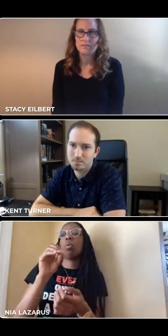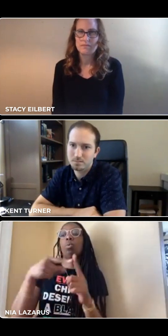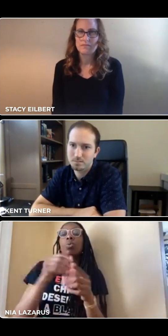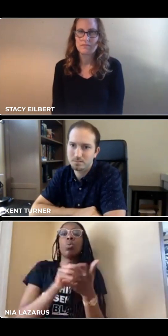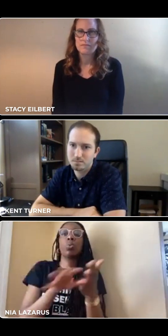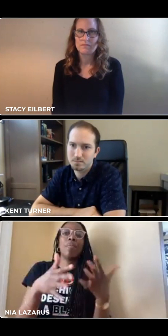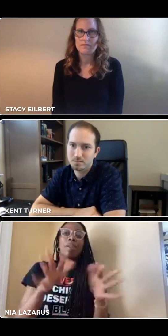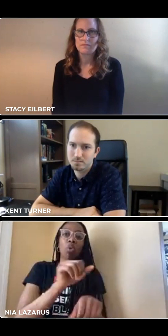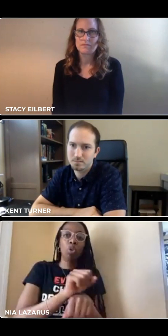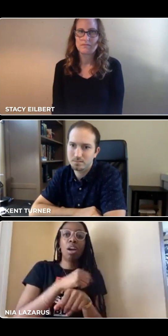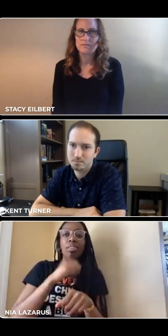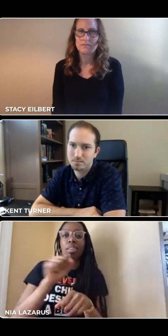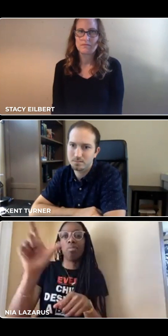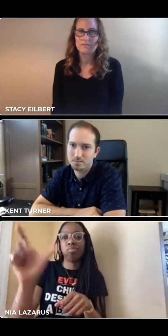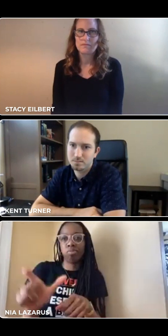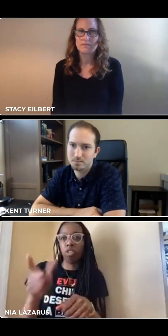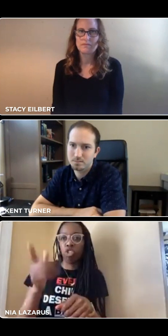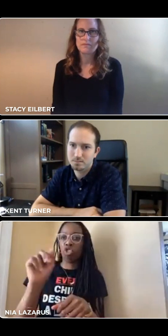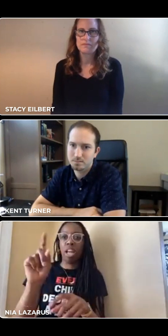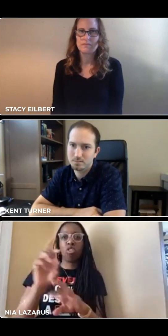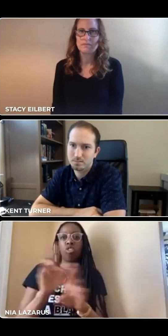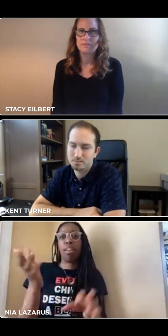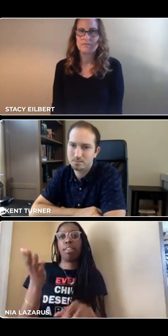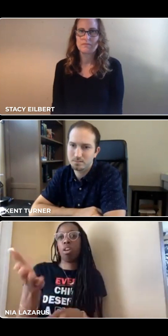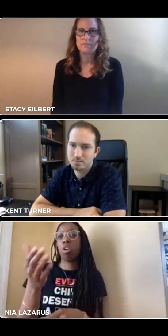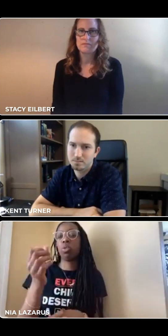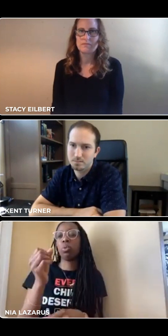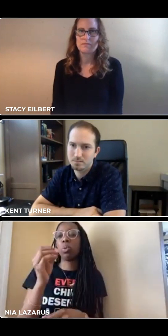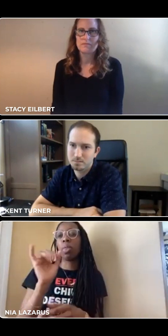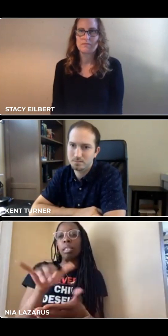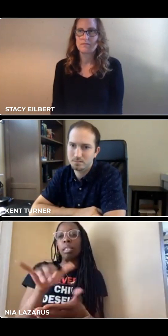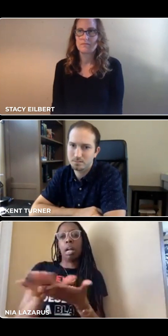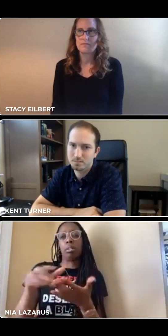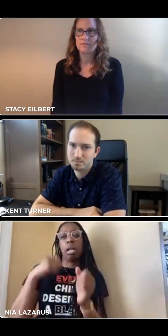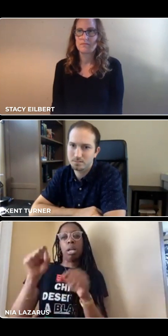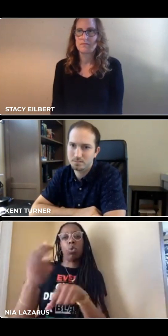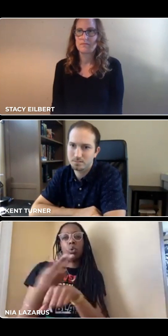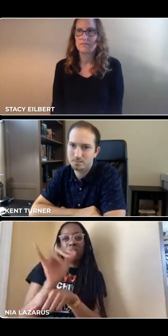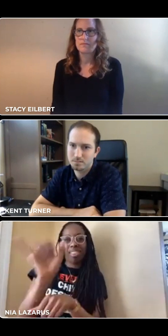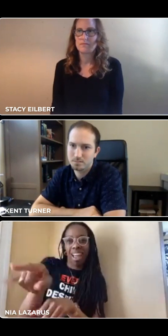a really nice feature. Because when the students finish their work, the grades are ready. And